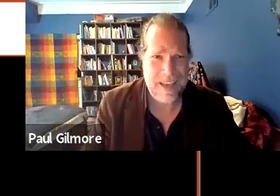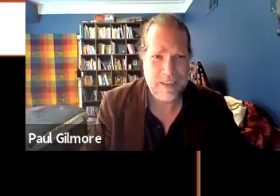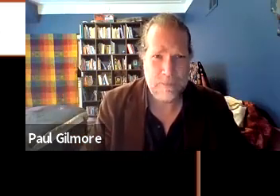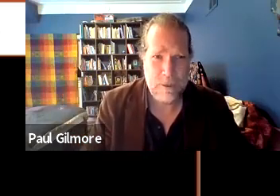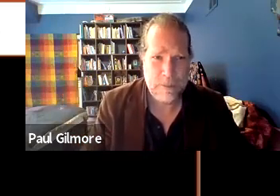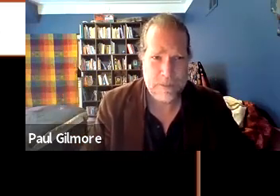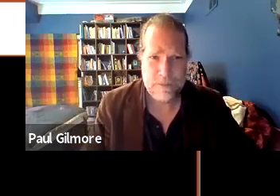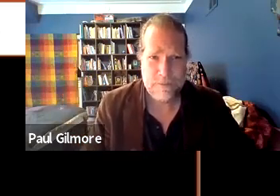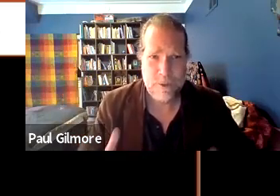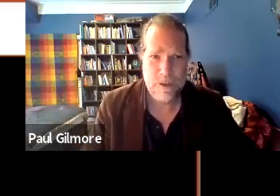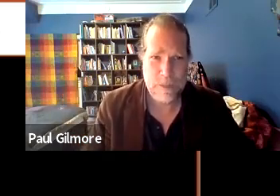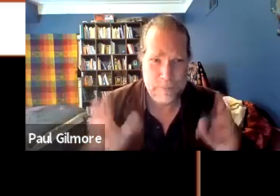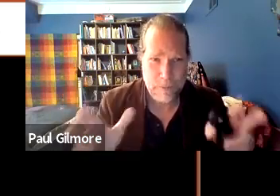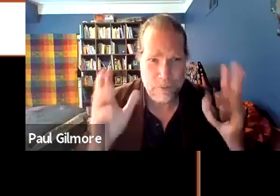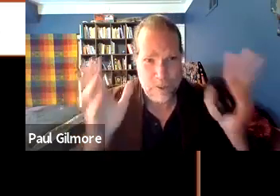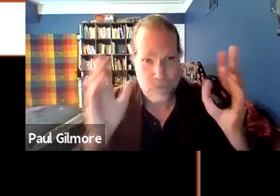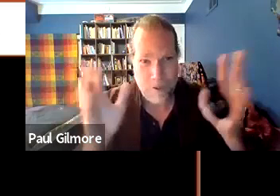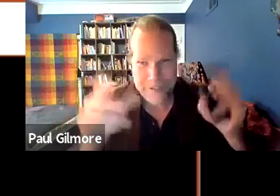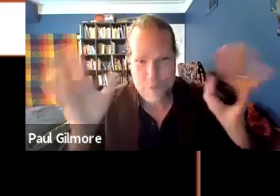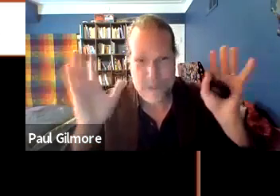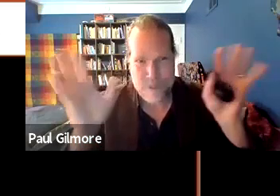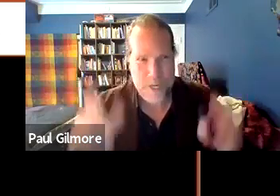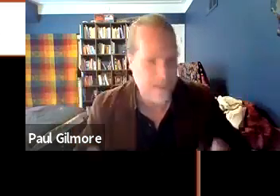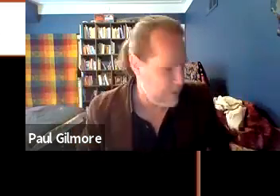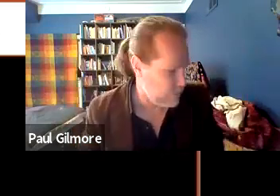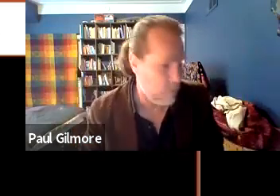guy, he would always talk about build the wall, you know, the big chant, build the